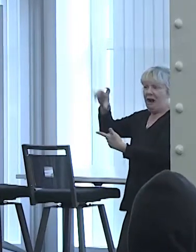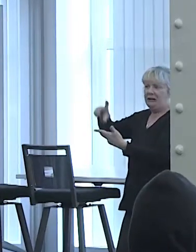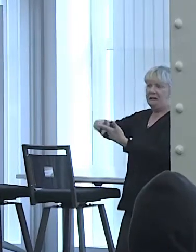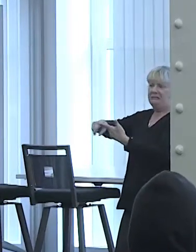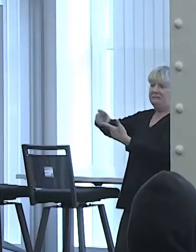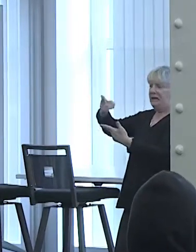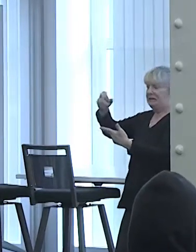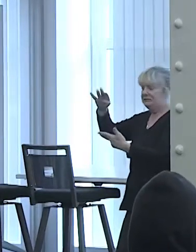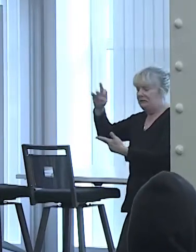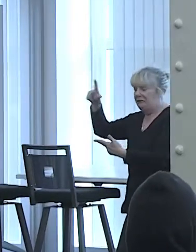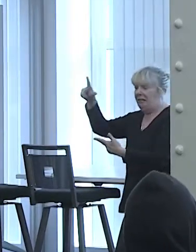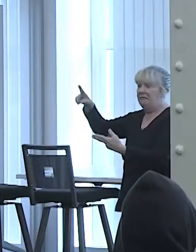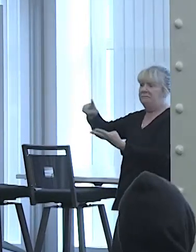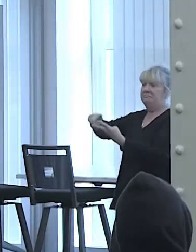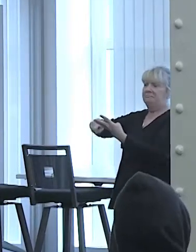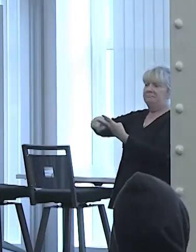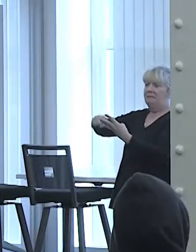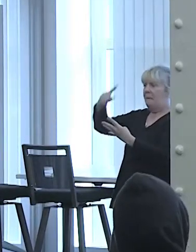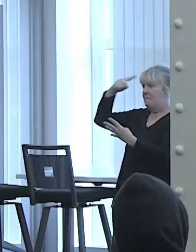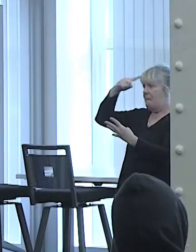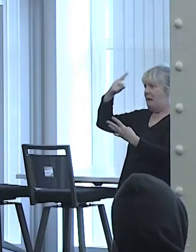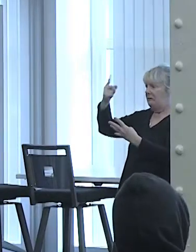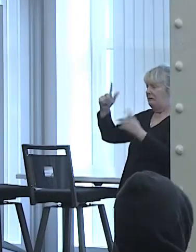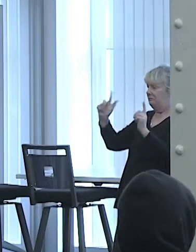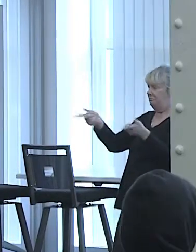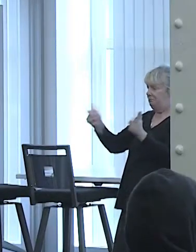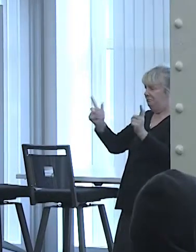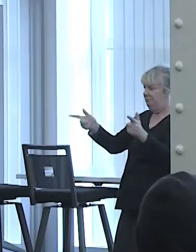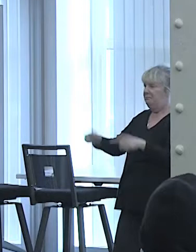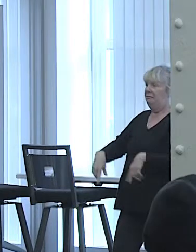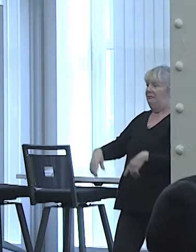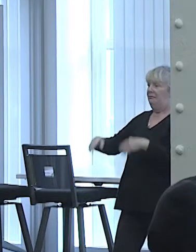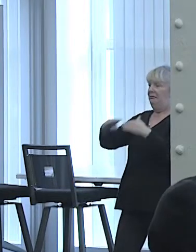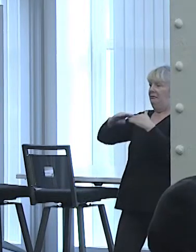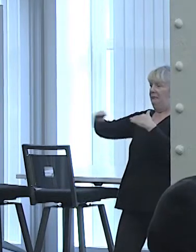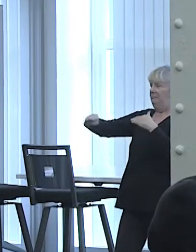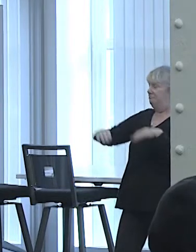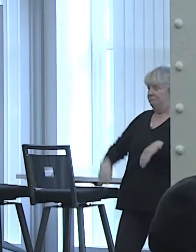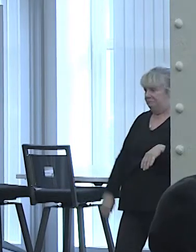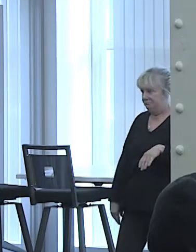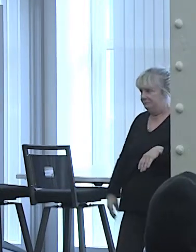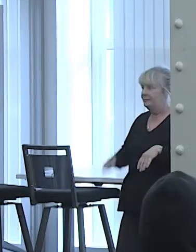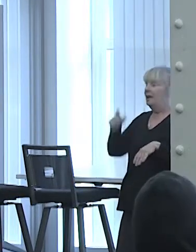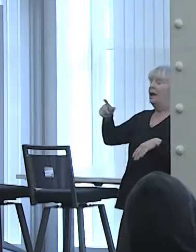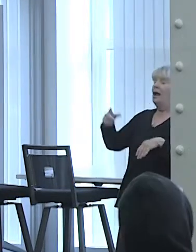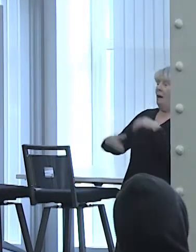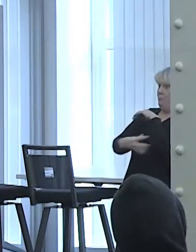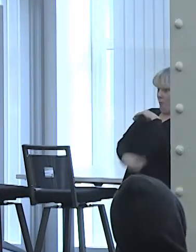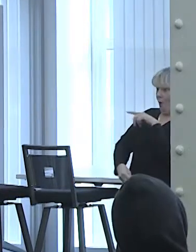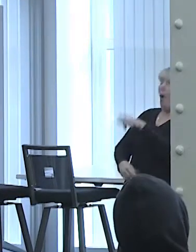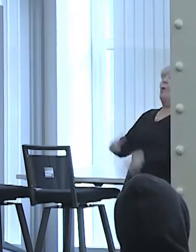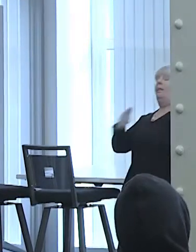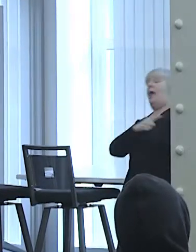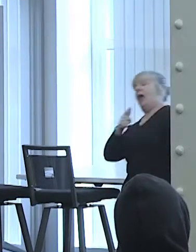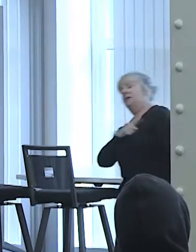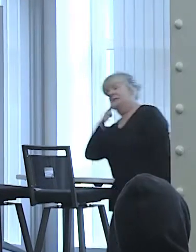To be mentally unwell, mentally unstable. If you were poor, you were said to be lazy, you were said to be stupid,